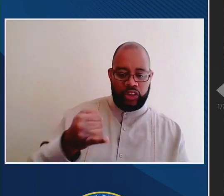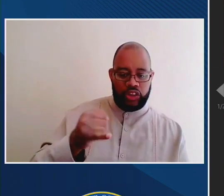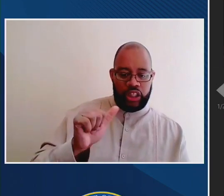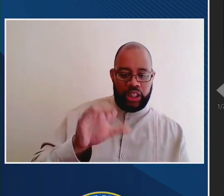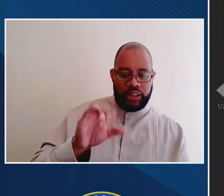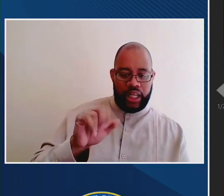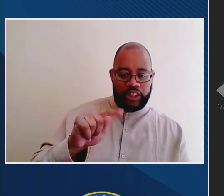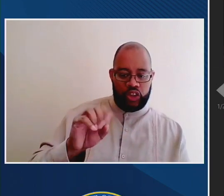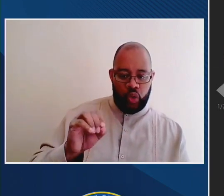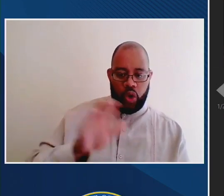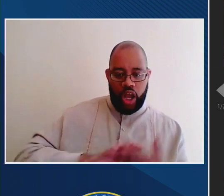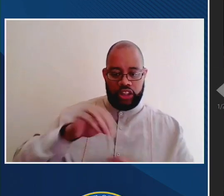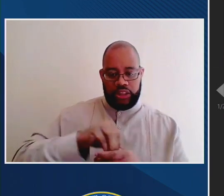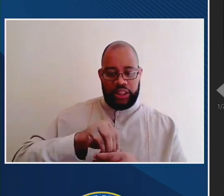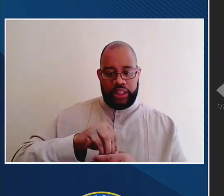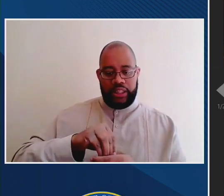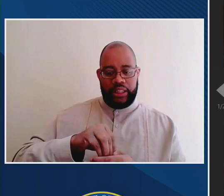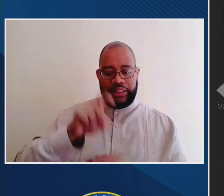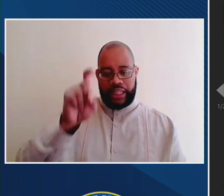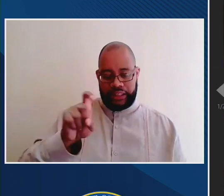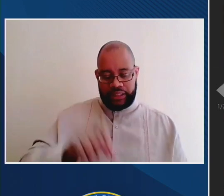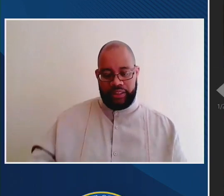Thanks. Alternate, Zack Goodwin.